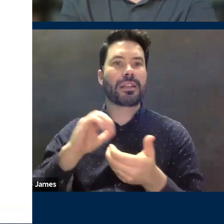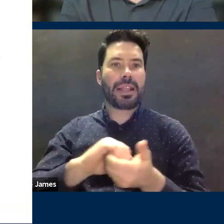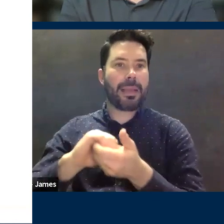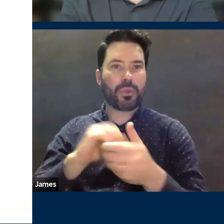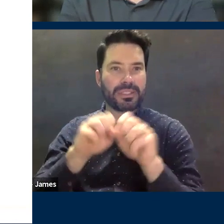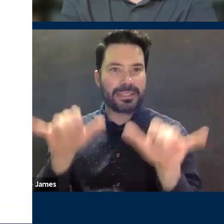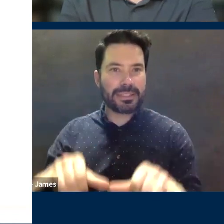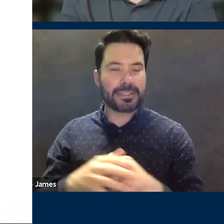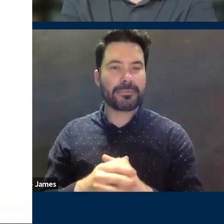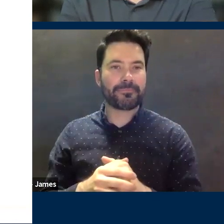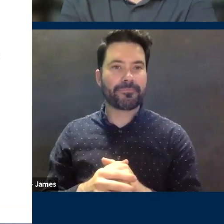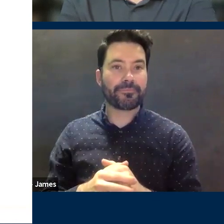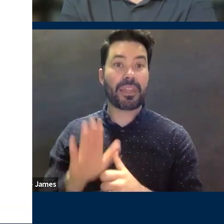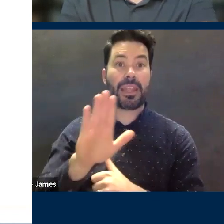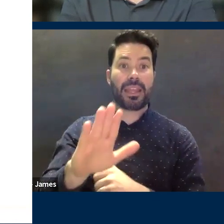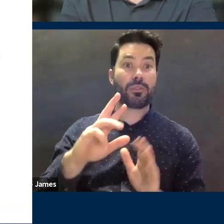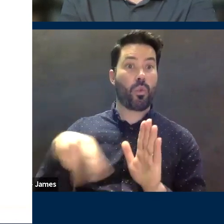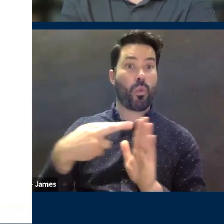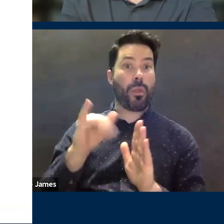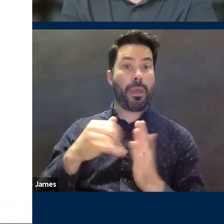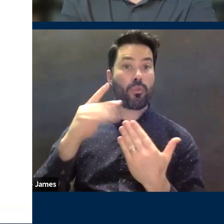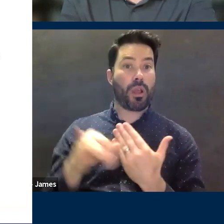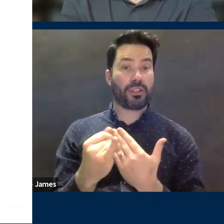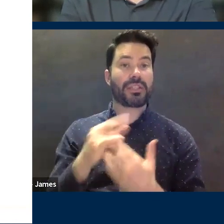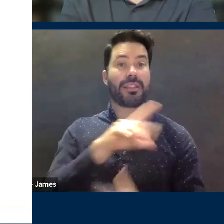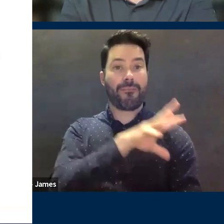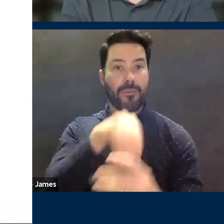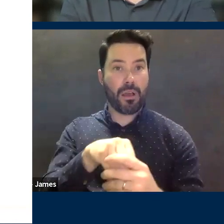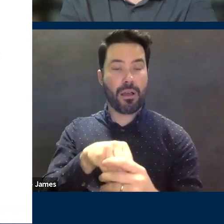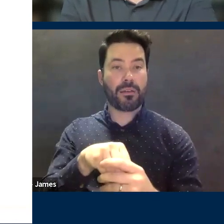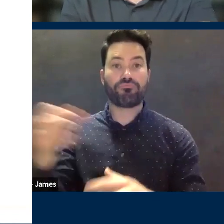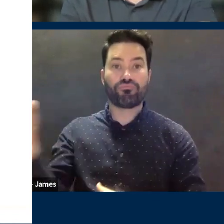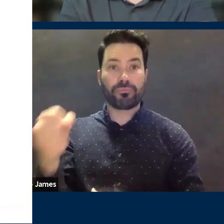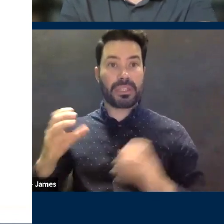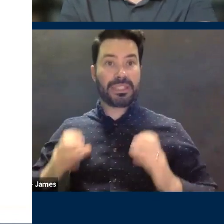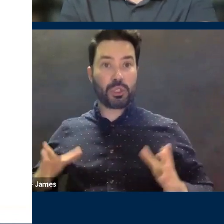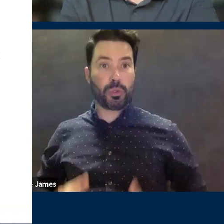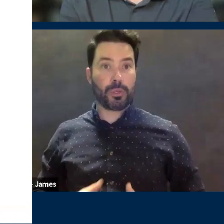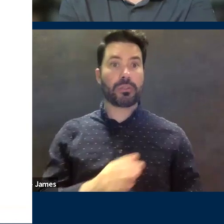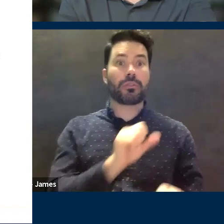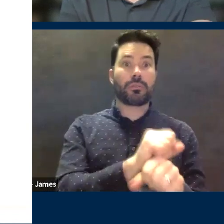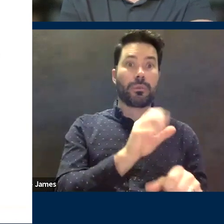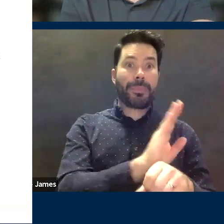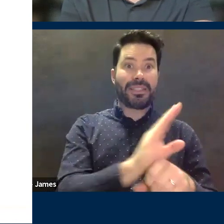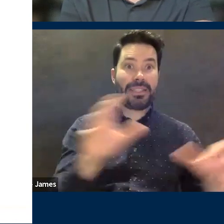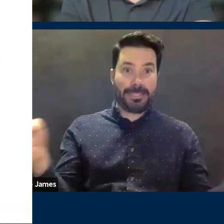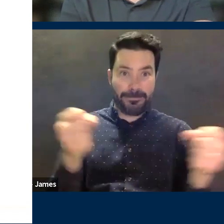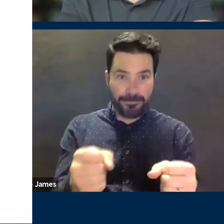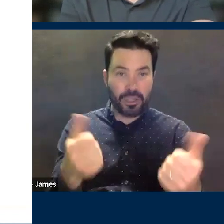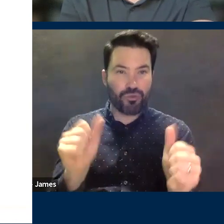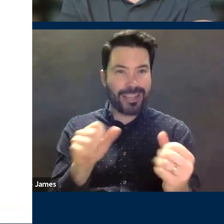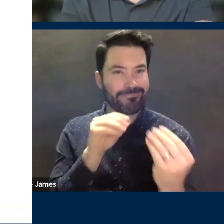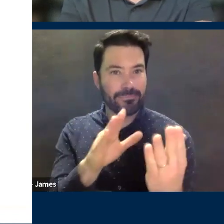In his role with this project he is involved in bringing consumers and industry together and really try to tackle many of the accessibility issues that we see.